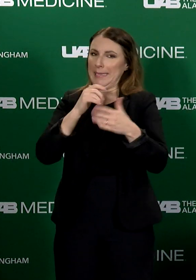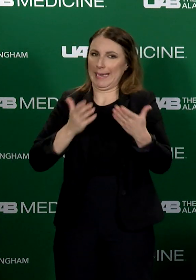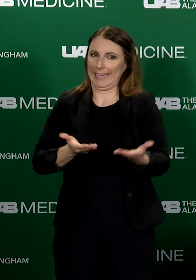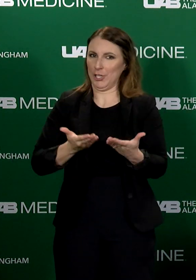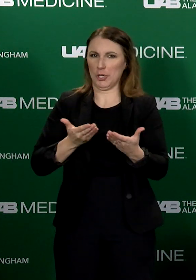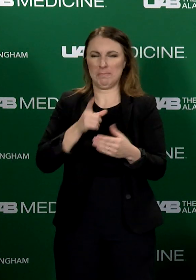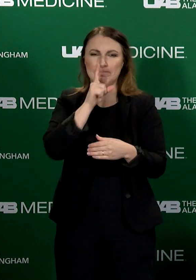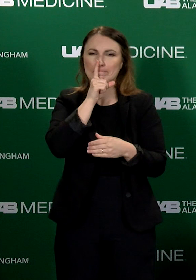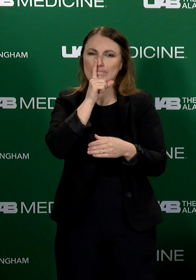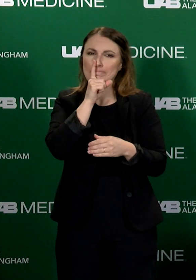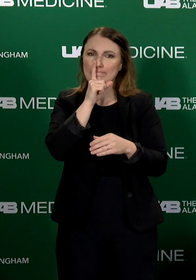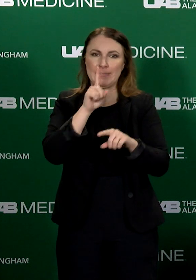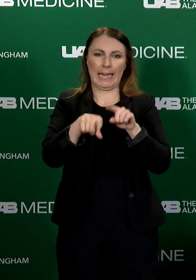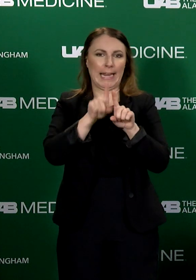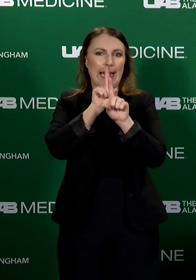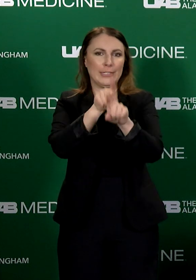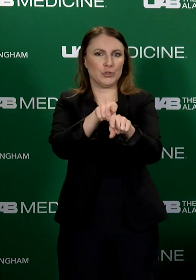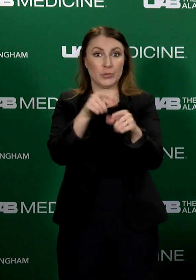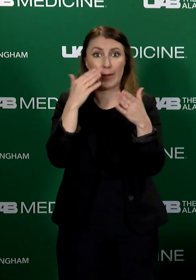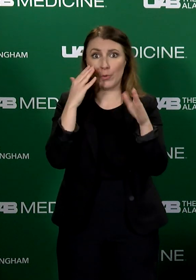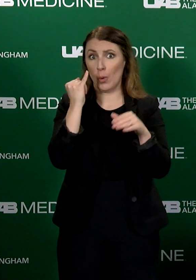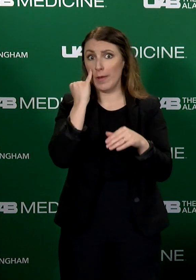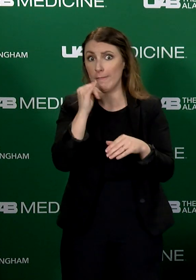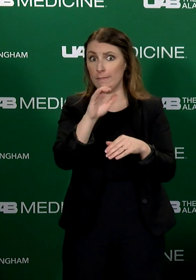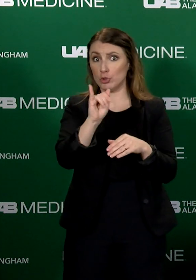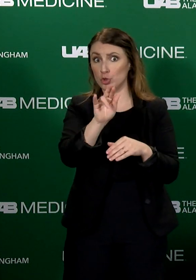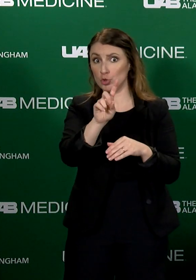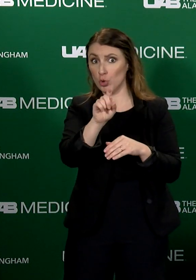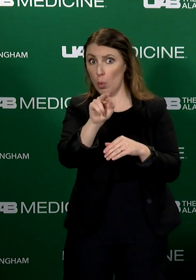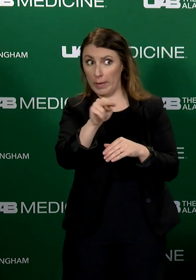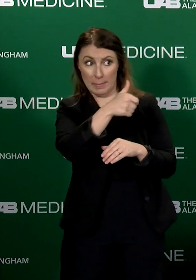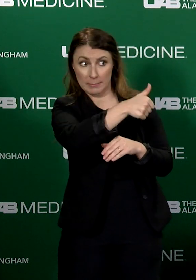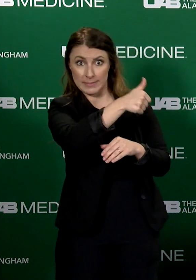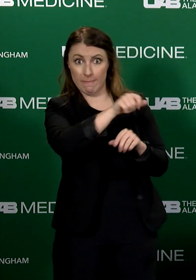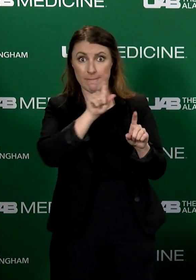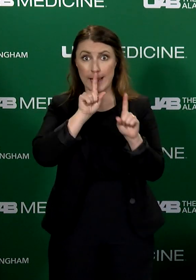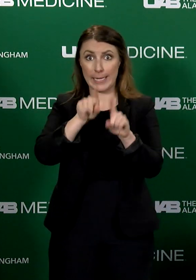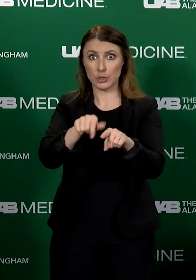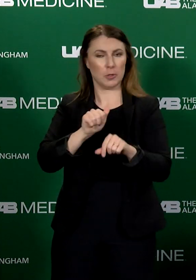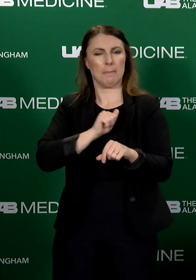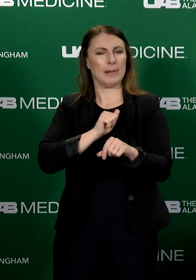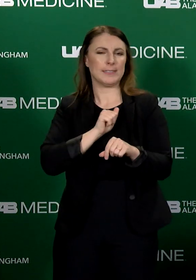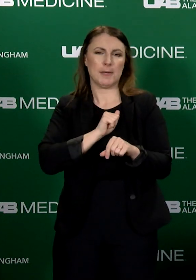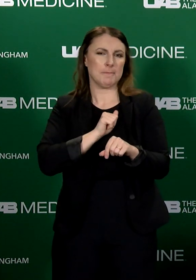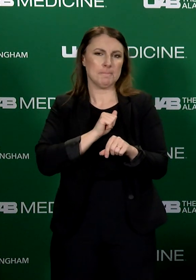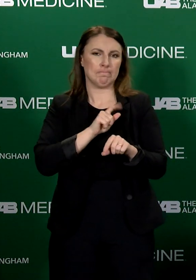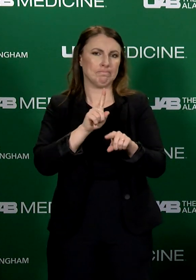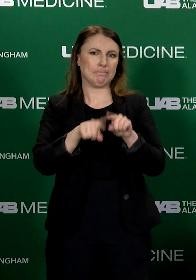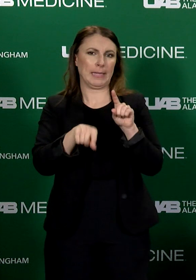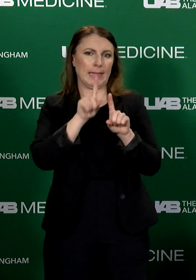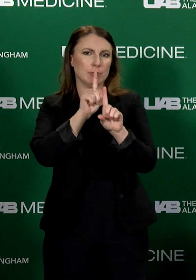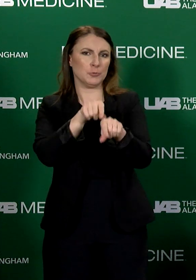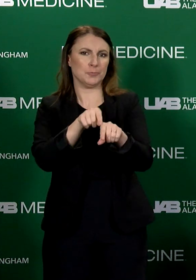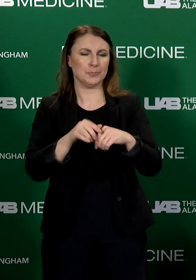I don't know whether Jordan is aware of that so I'm not able to answer that question for you